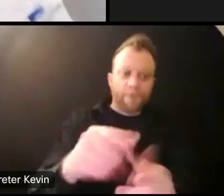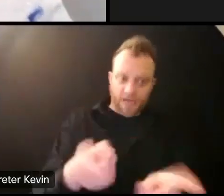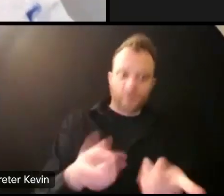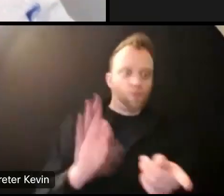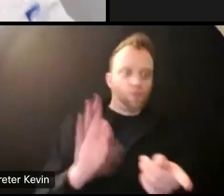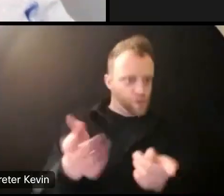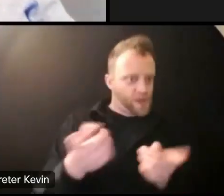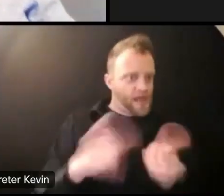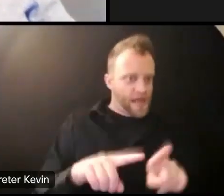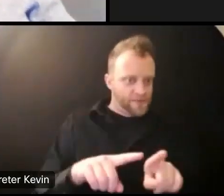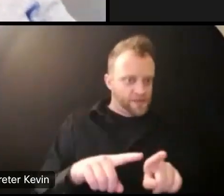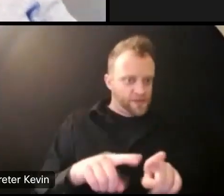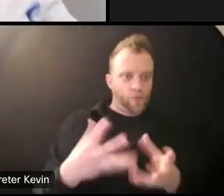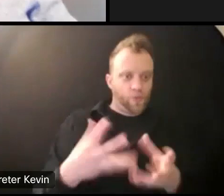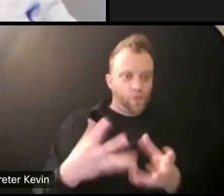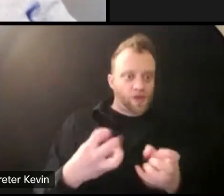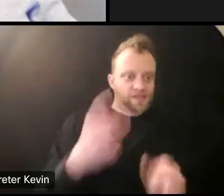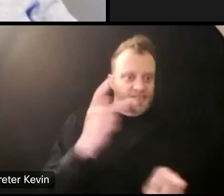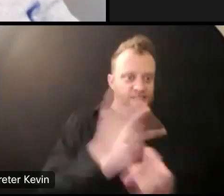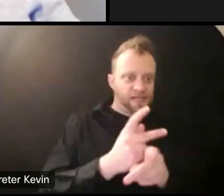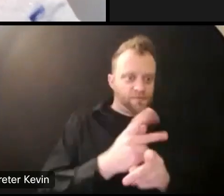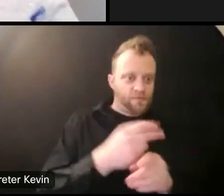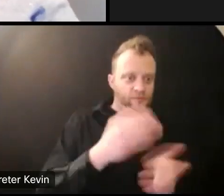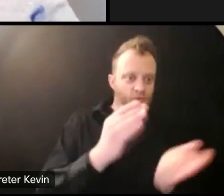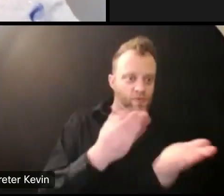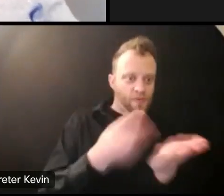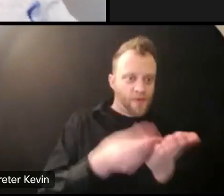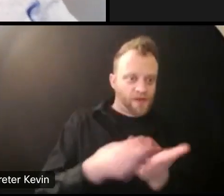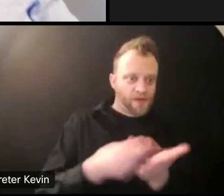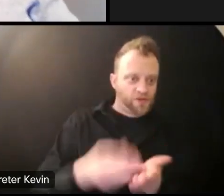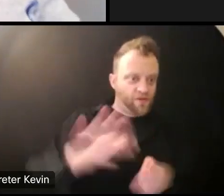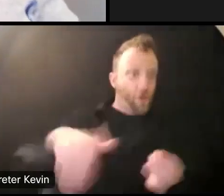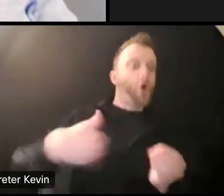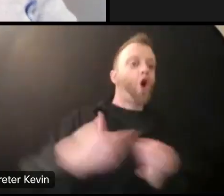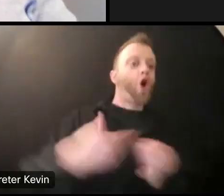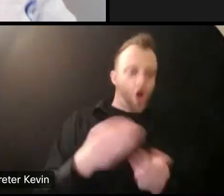as possible because you never know. Thank you for asking that question. (Sycamore) Yeah, no problem.